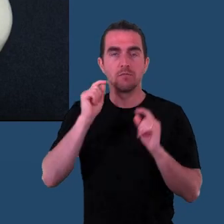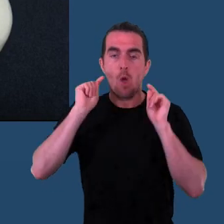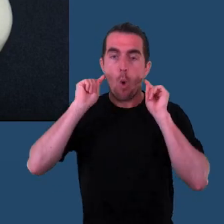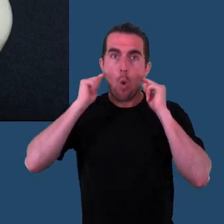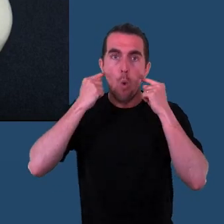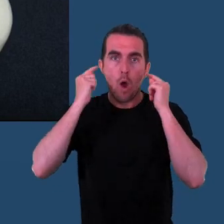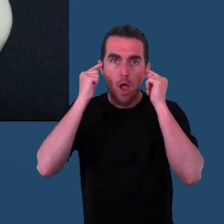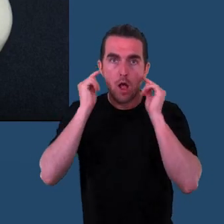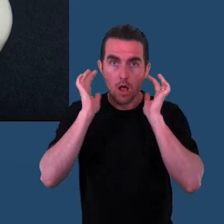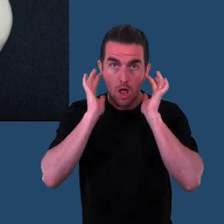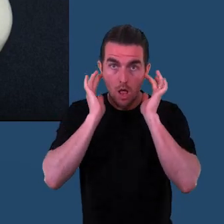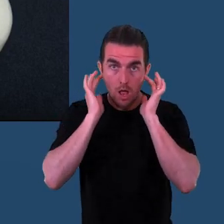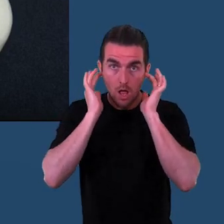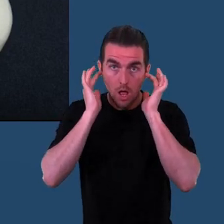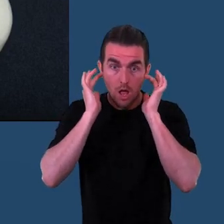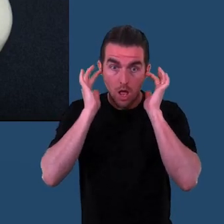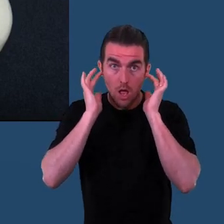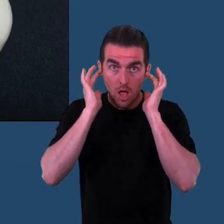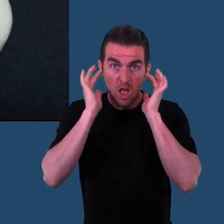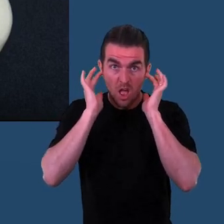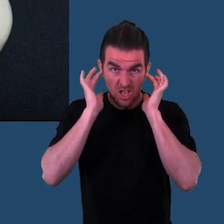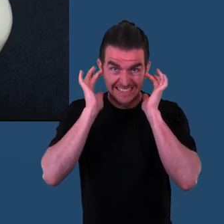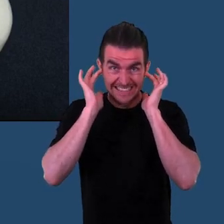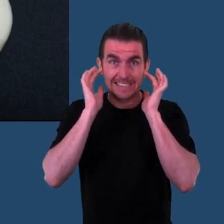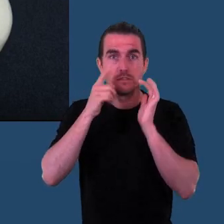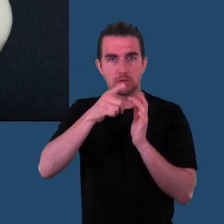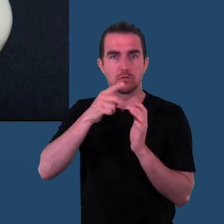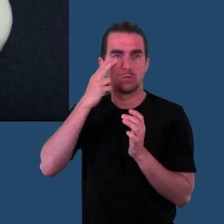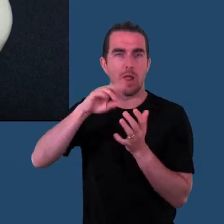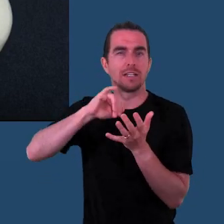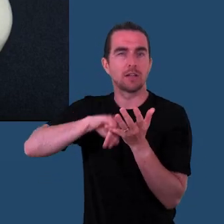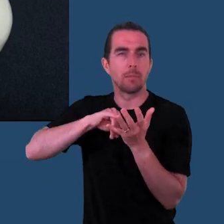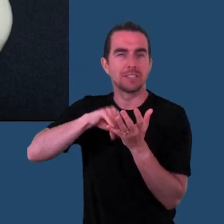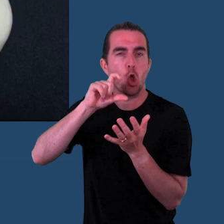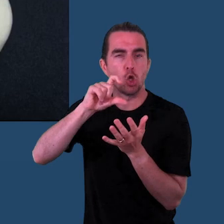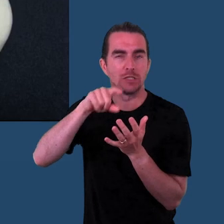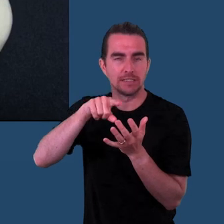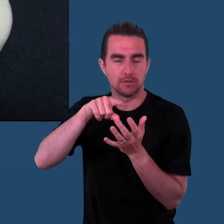So, many mammals have what's called a synapsid condition, they're called synapses.